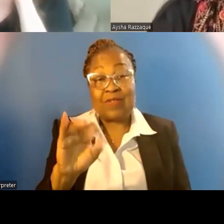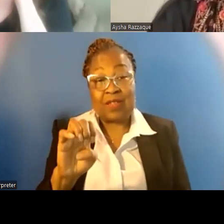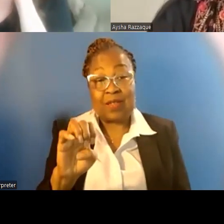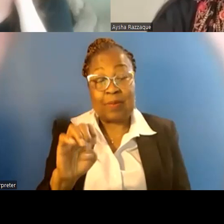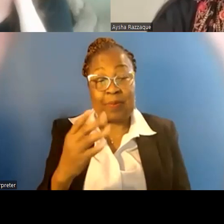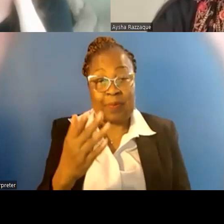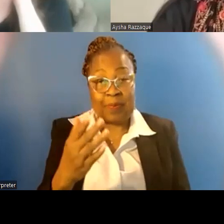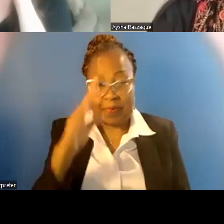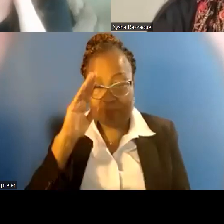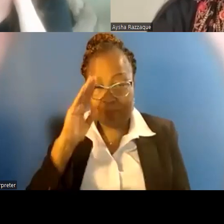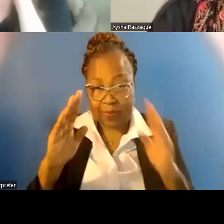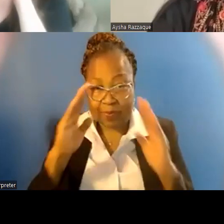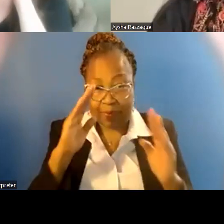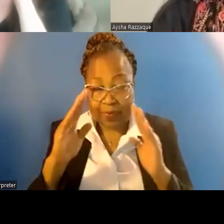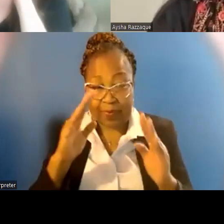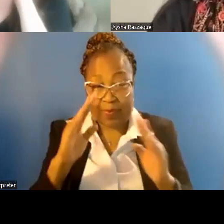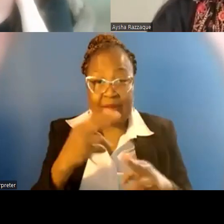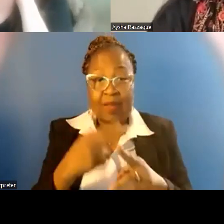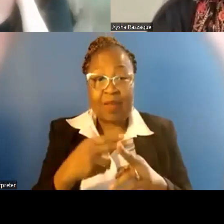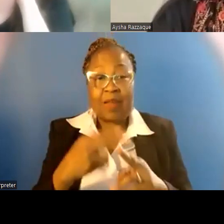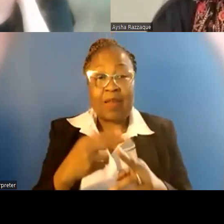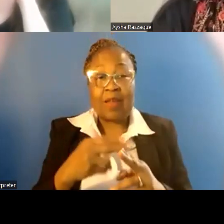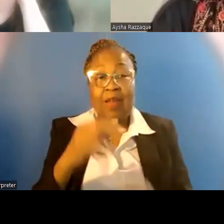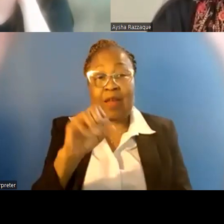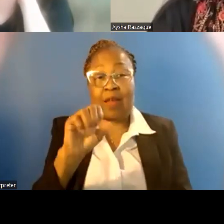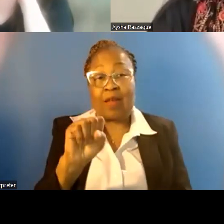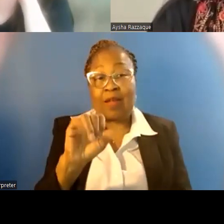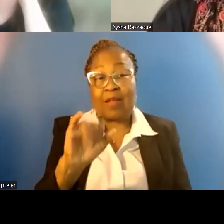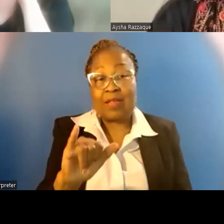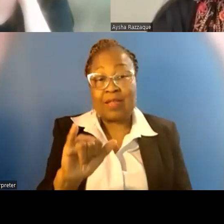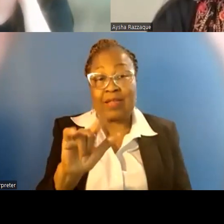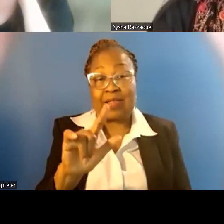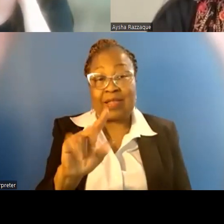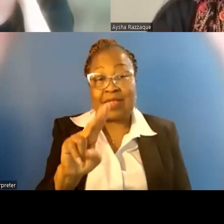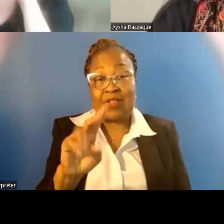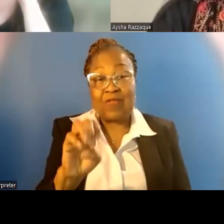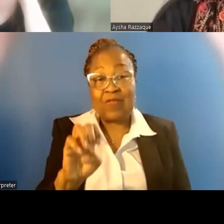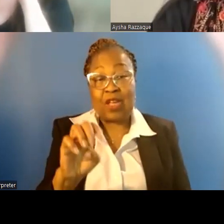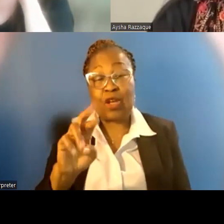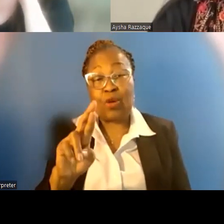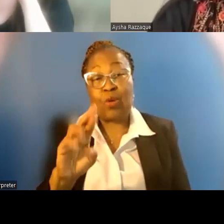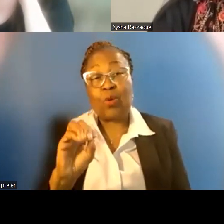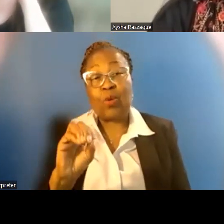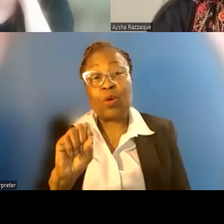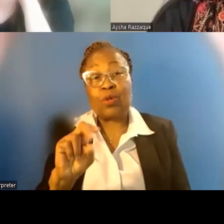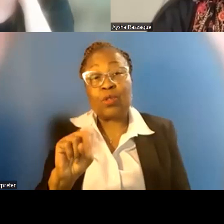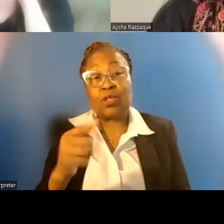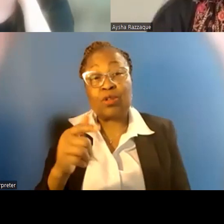Hi everyone, my name is Sylvie Rosenkalt, I use the pronouns, she, her, hers.